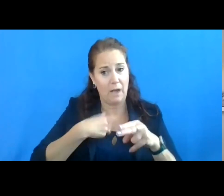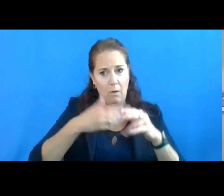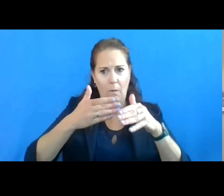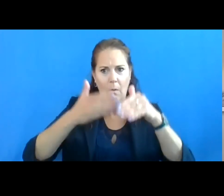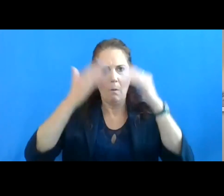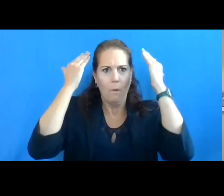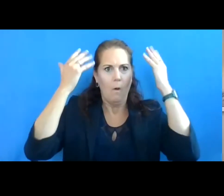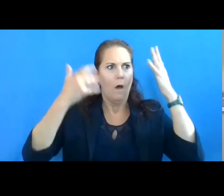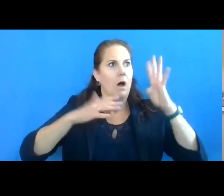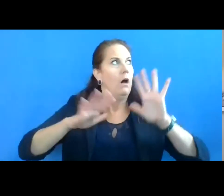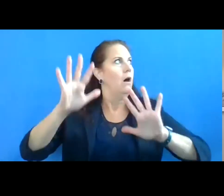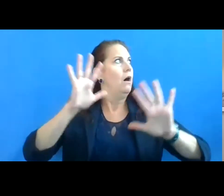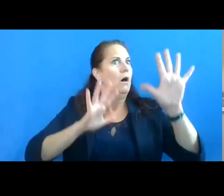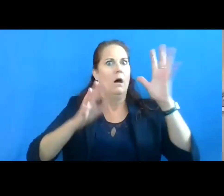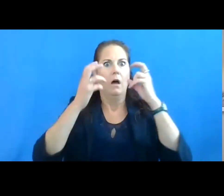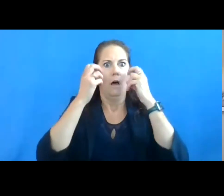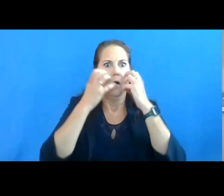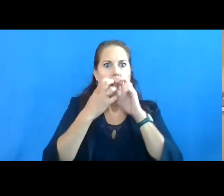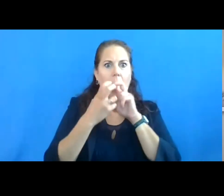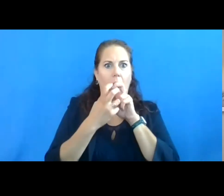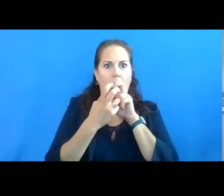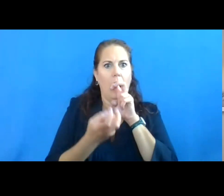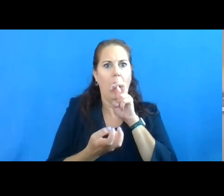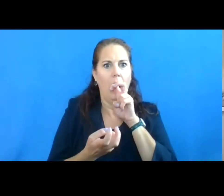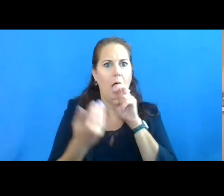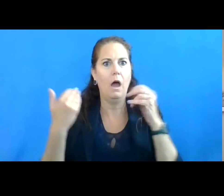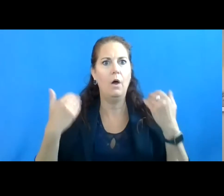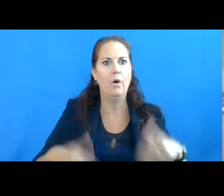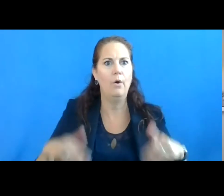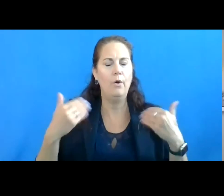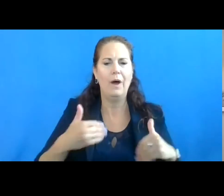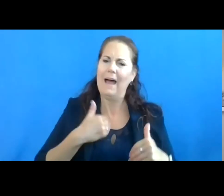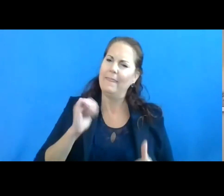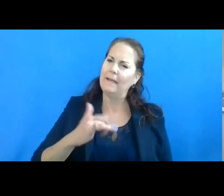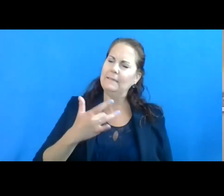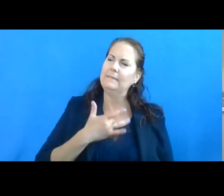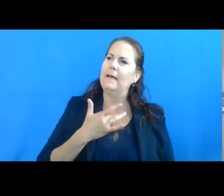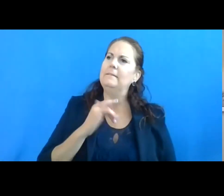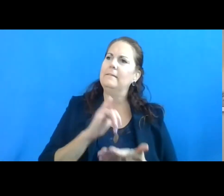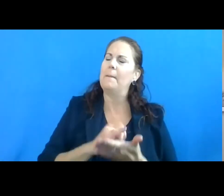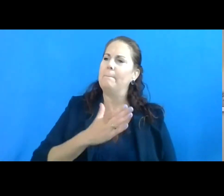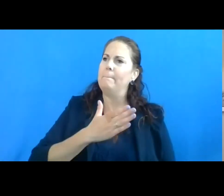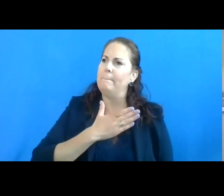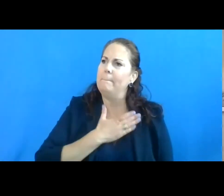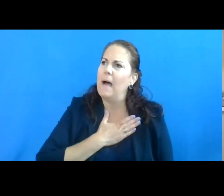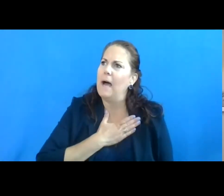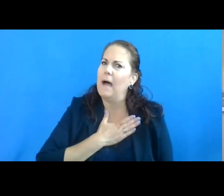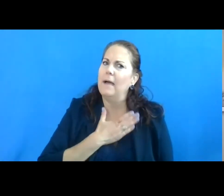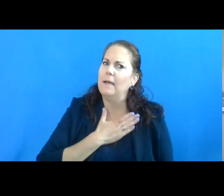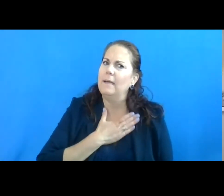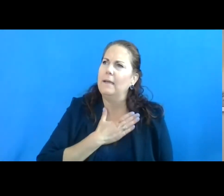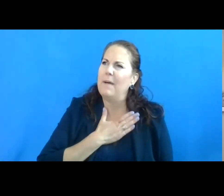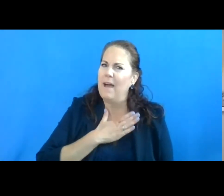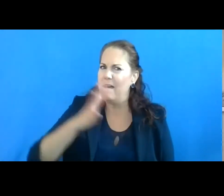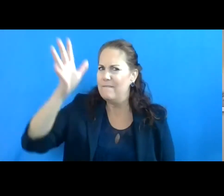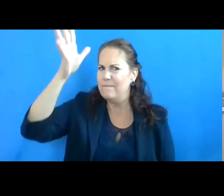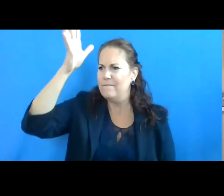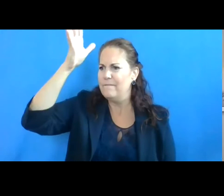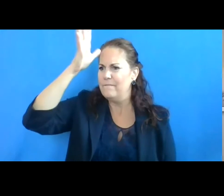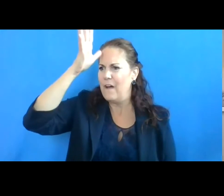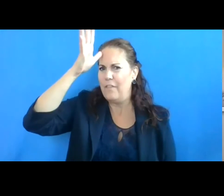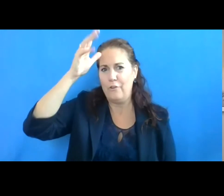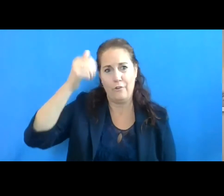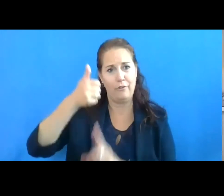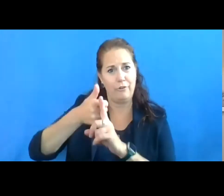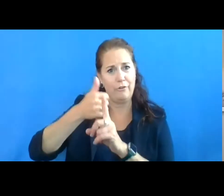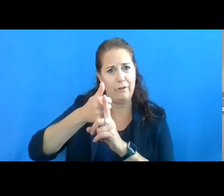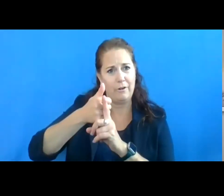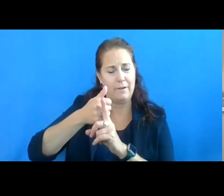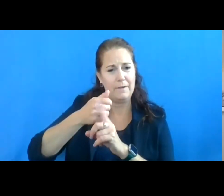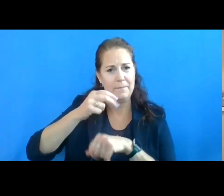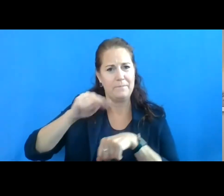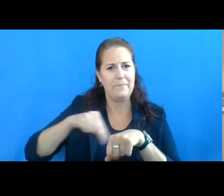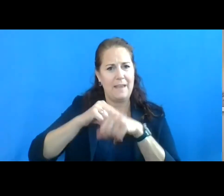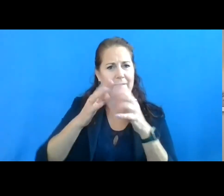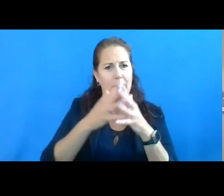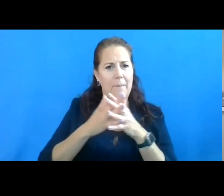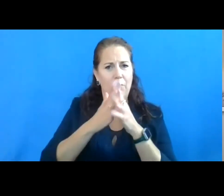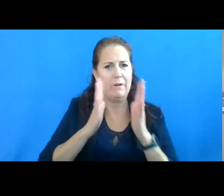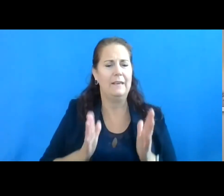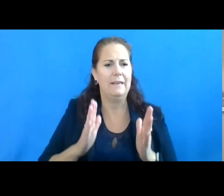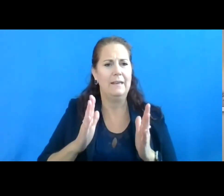I had this sense that my father being an Indian, now we've gone through so many names - Native,